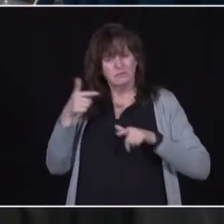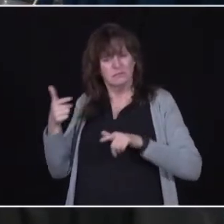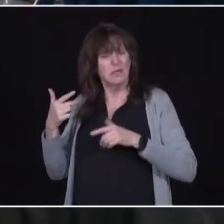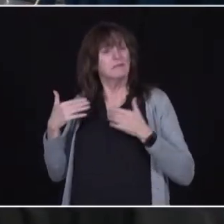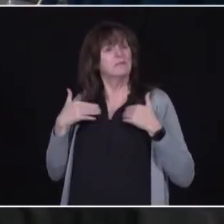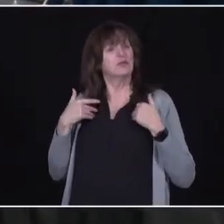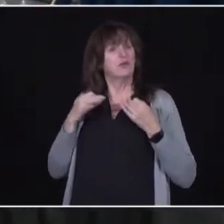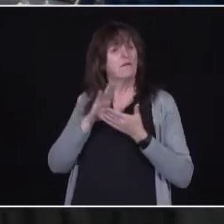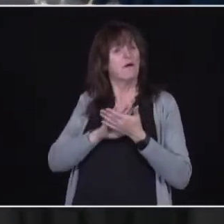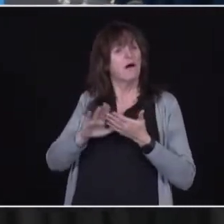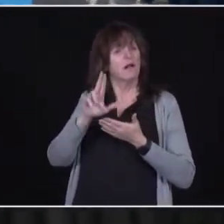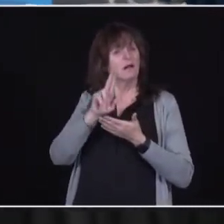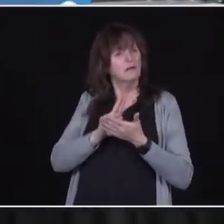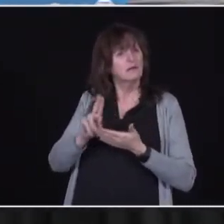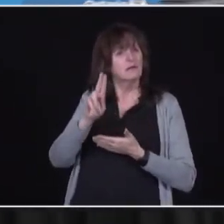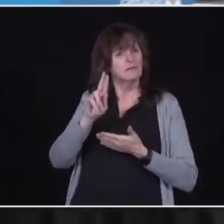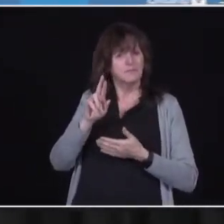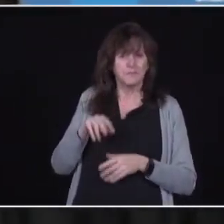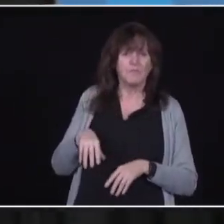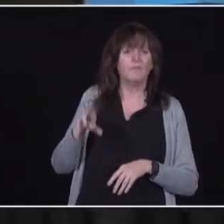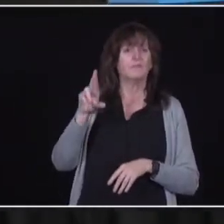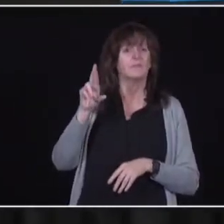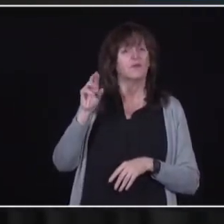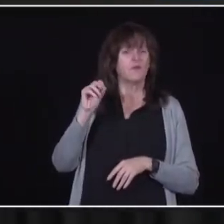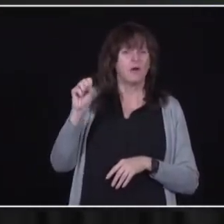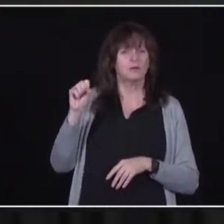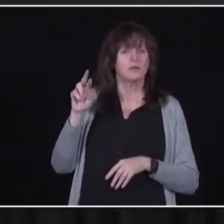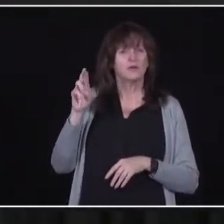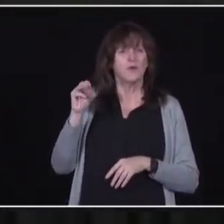universities, rostral mantle. Ross Romain two.